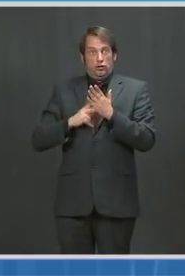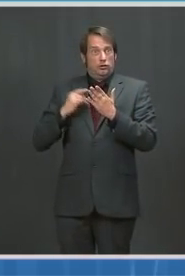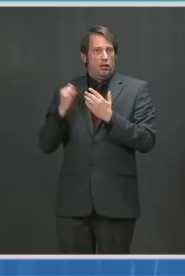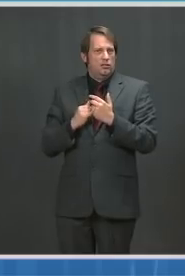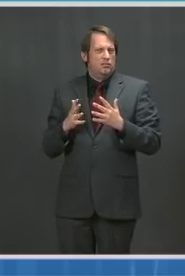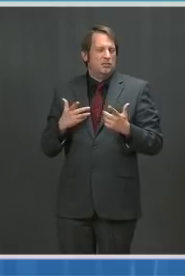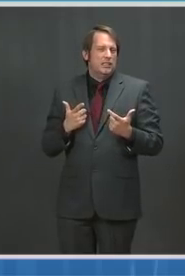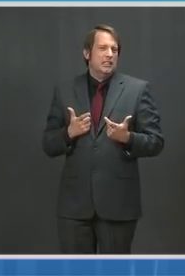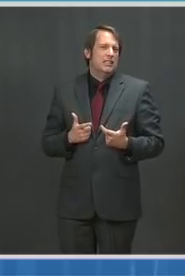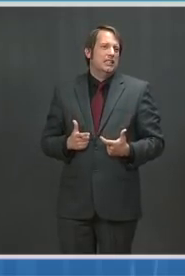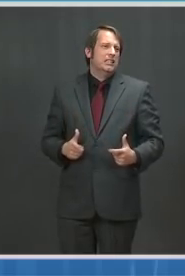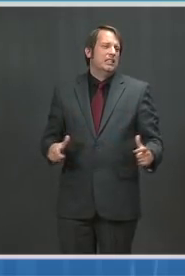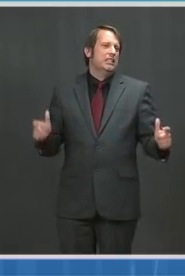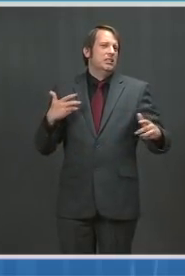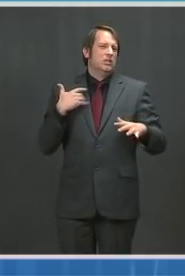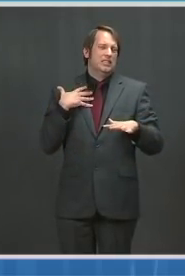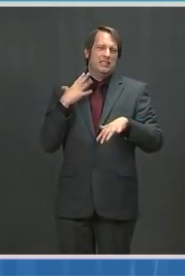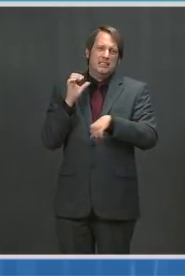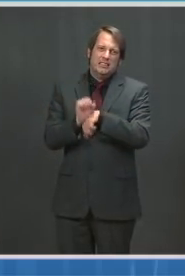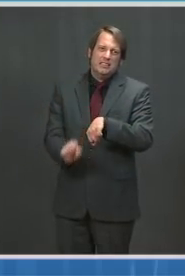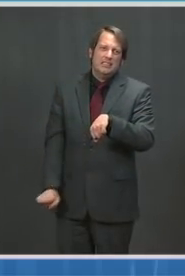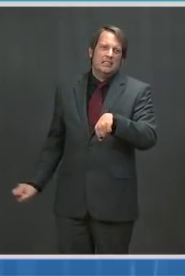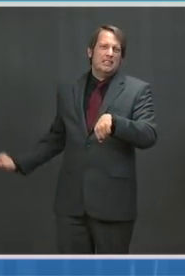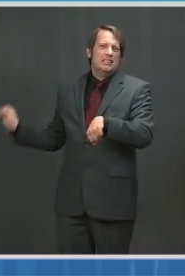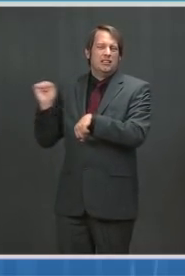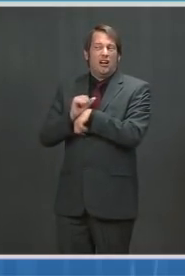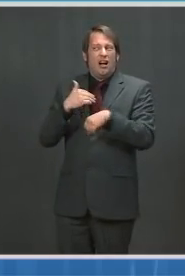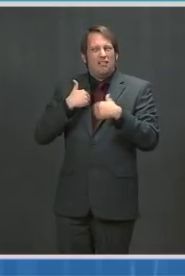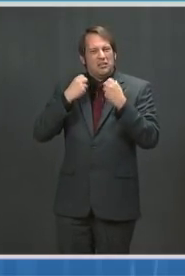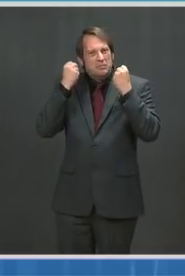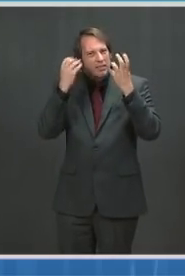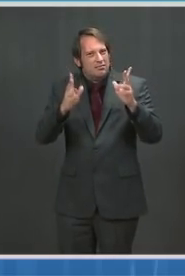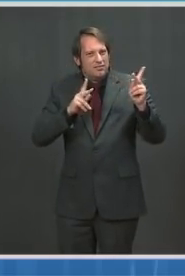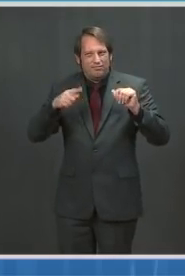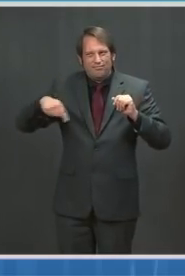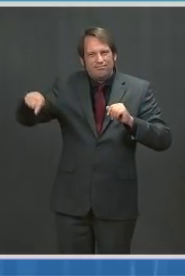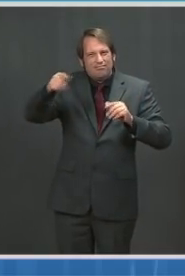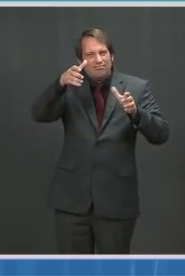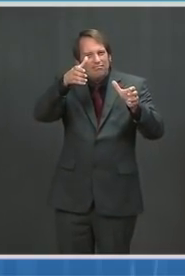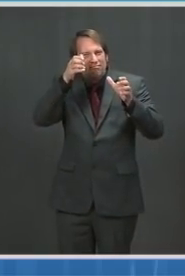and good people are involved, and there's a lot of dialogue with the states directly, as Dr. Walensky also indicated.